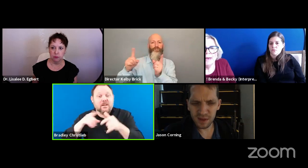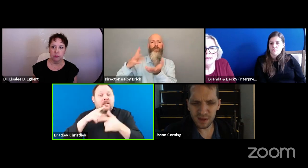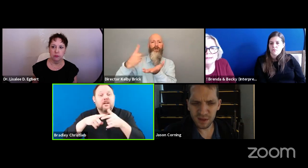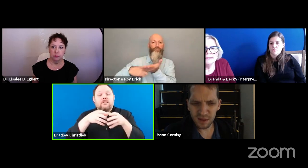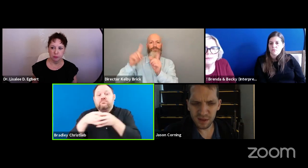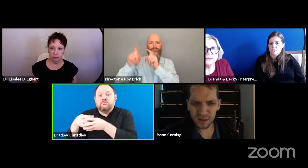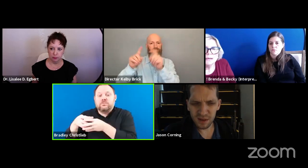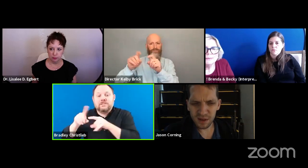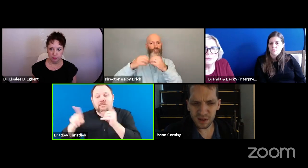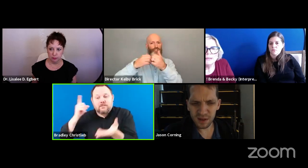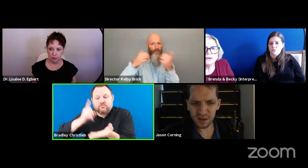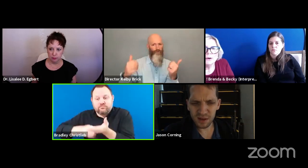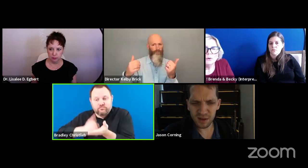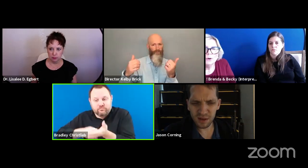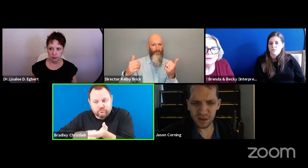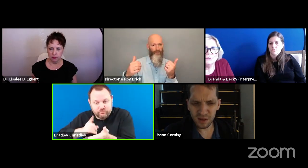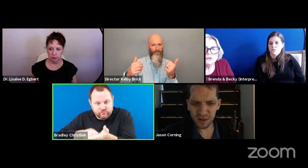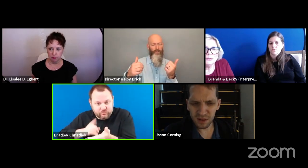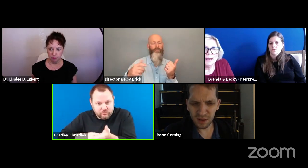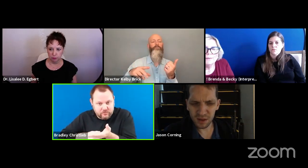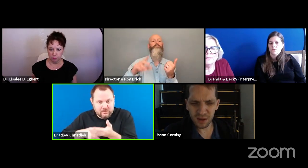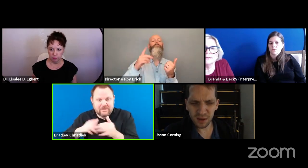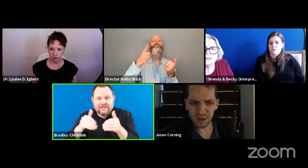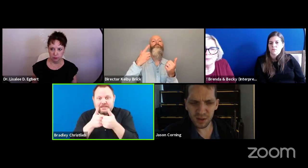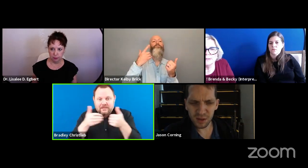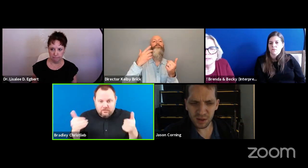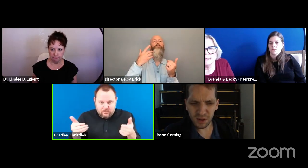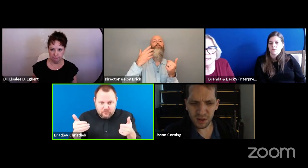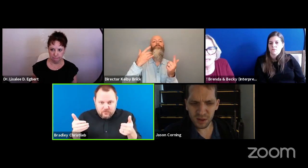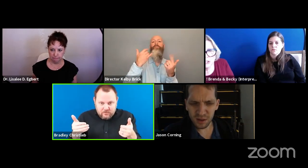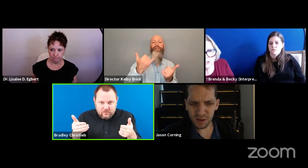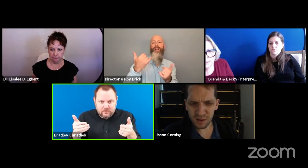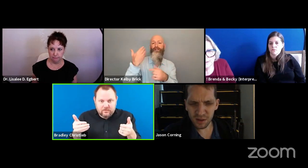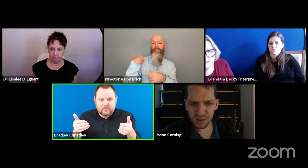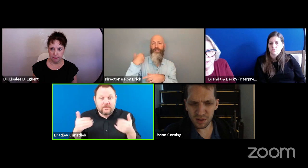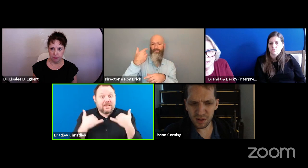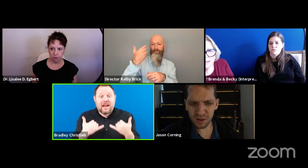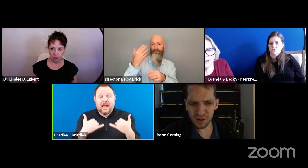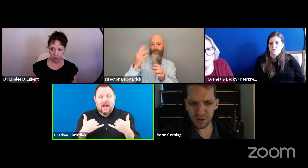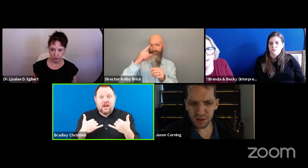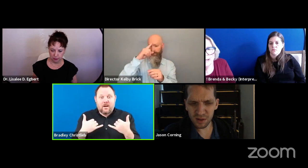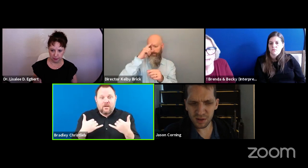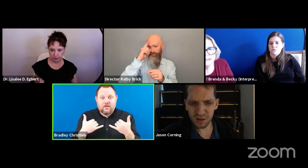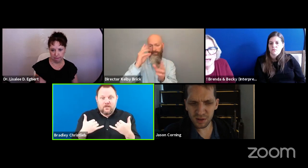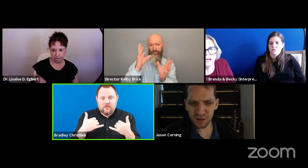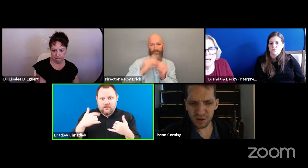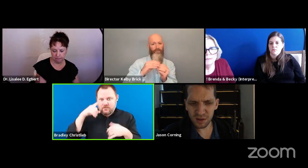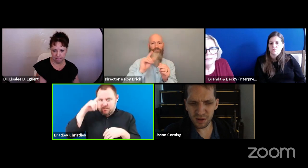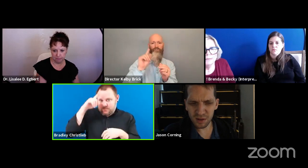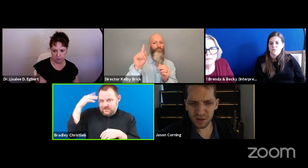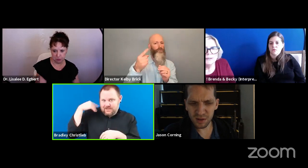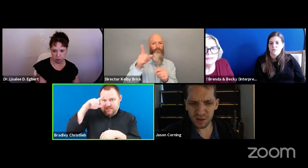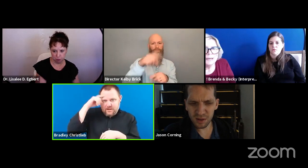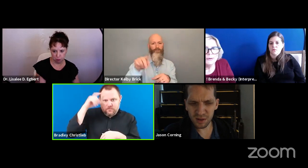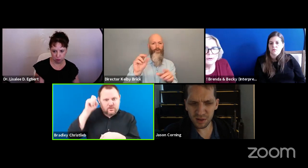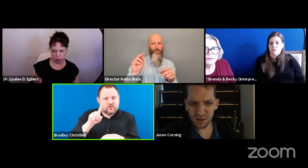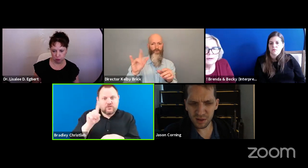and then sometimes we would go on to have separate discussions, but during the summer,